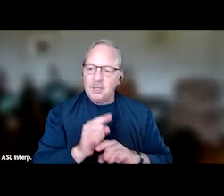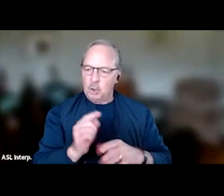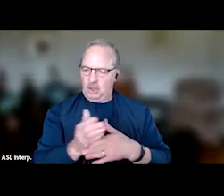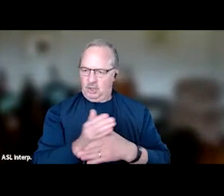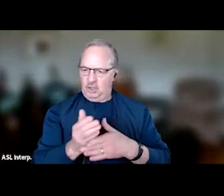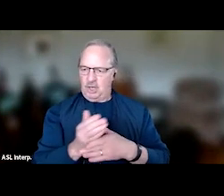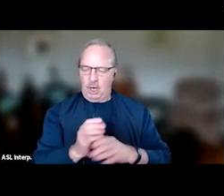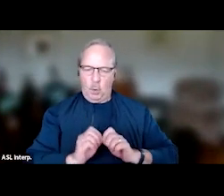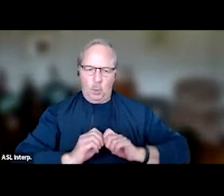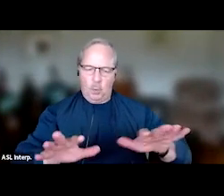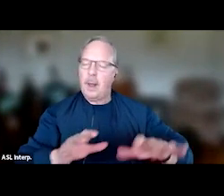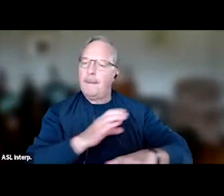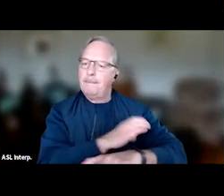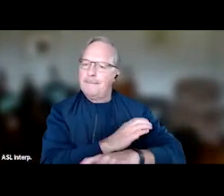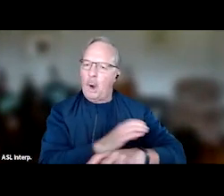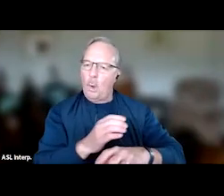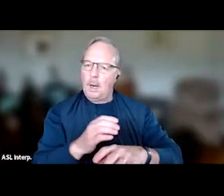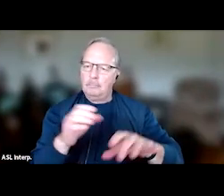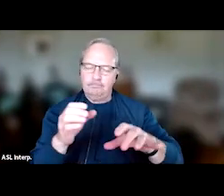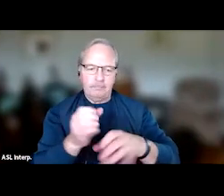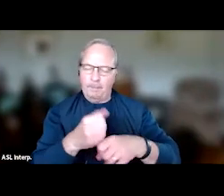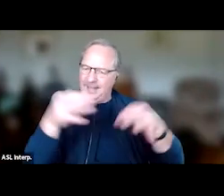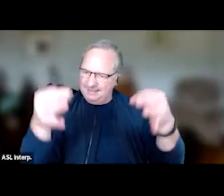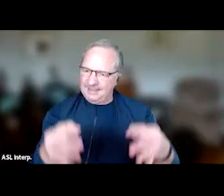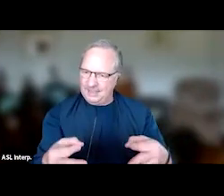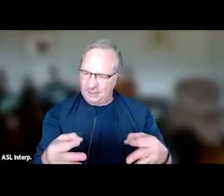and decision-making that is inclusive for all. Next slide.